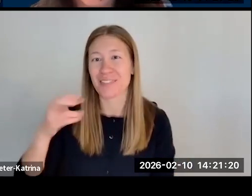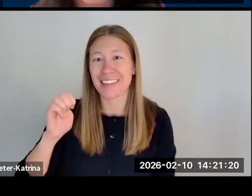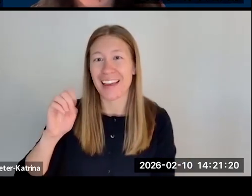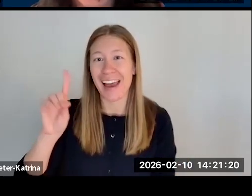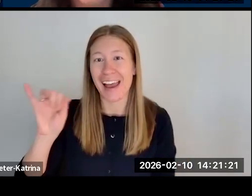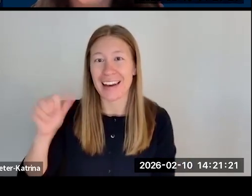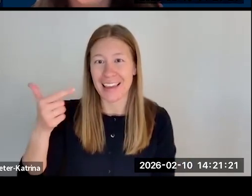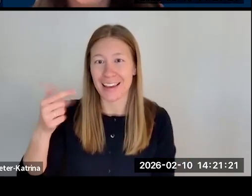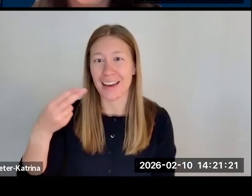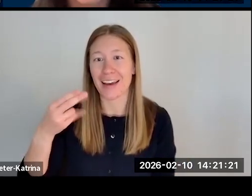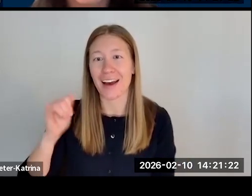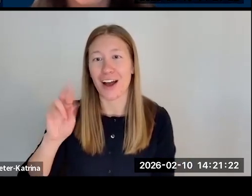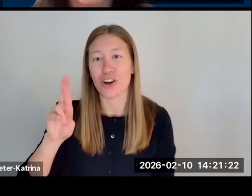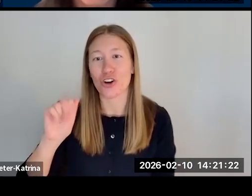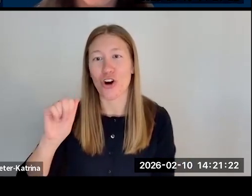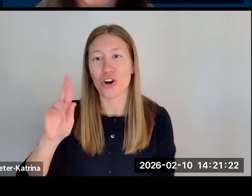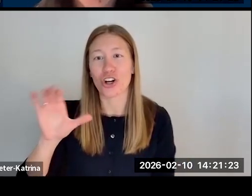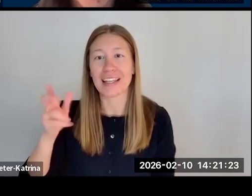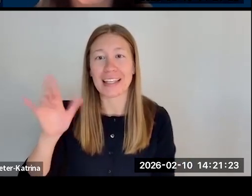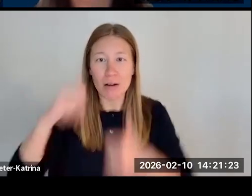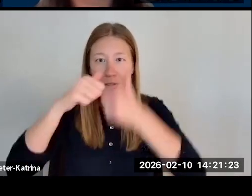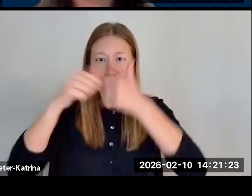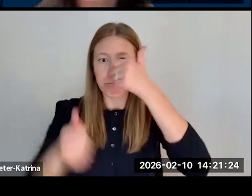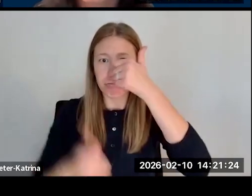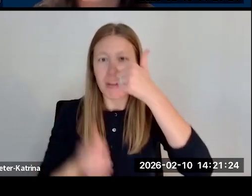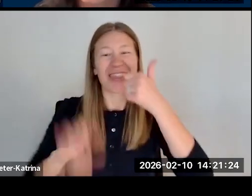So heading hierarchy is a set of heading levels